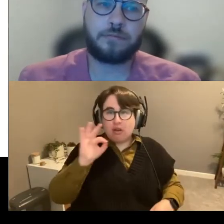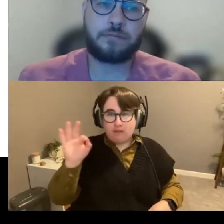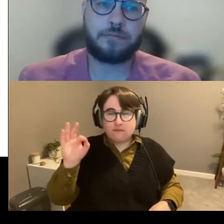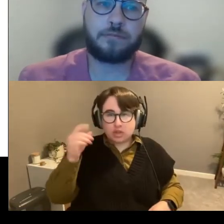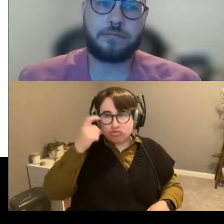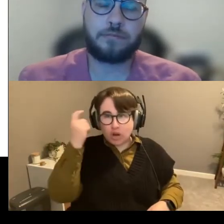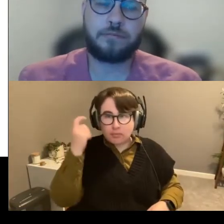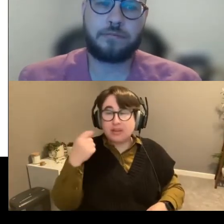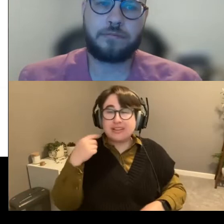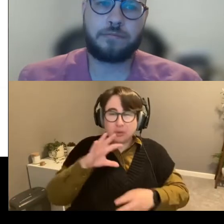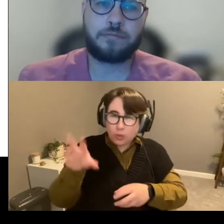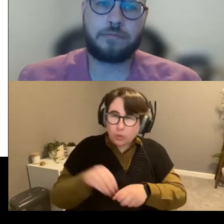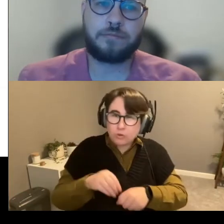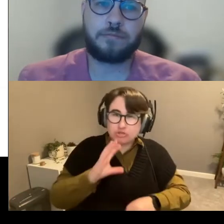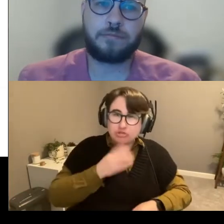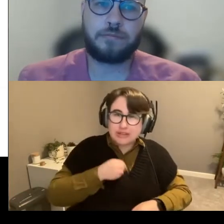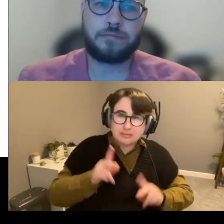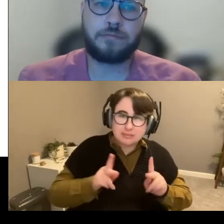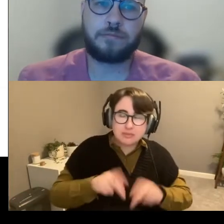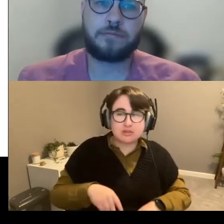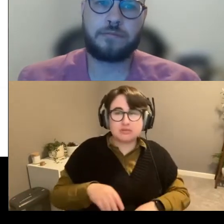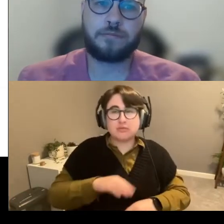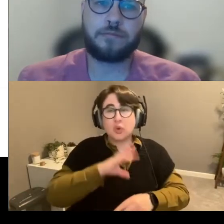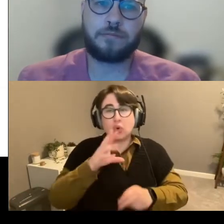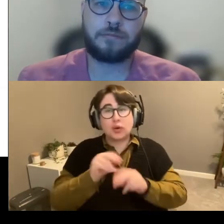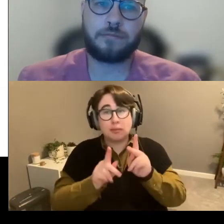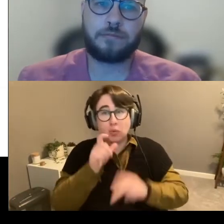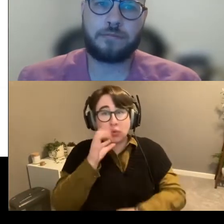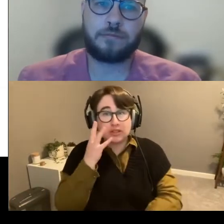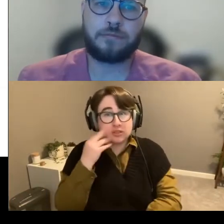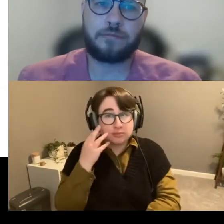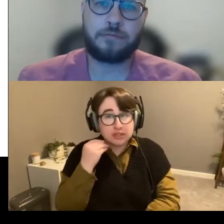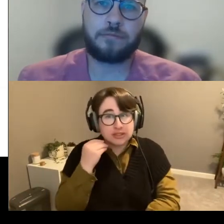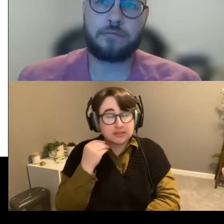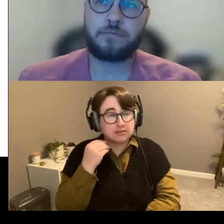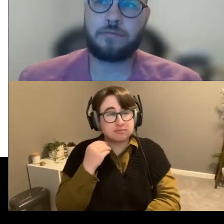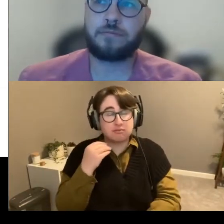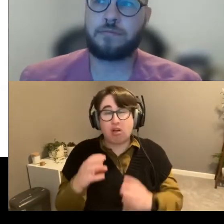and people that experience a lot of what we have